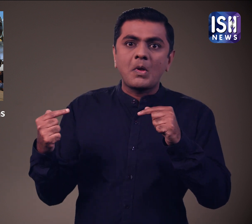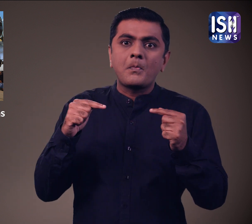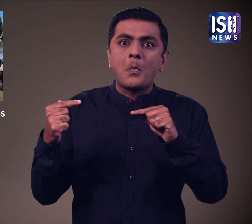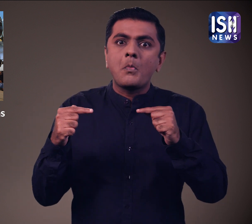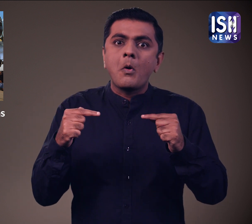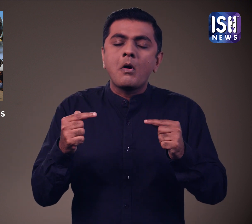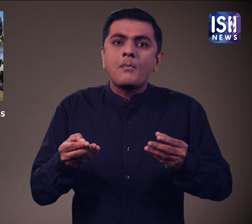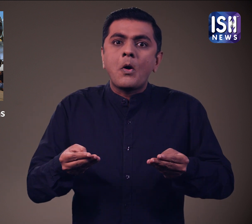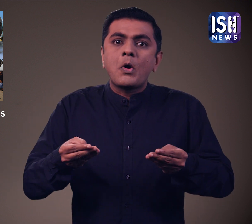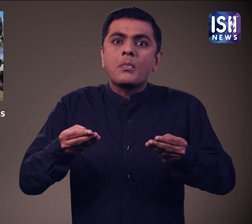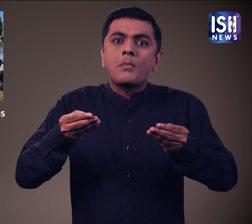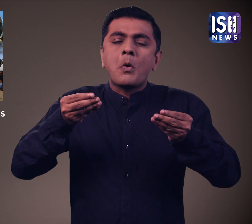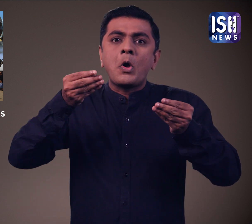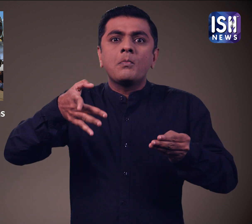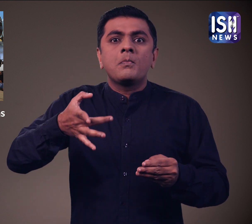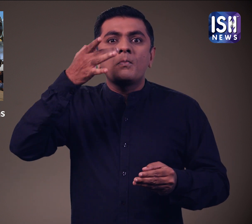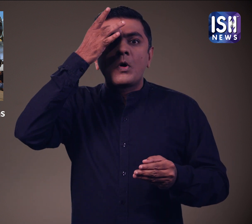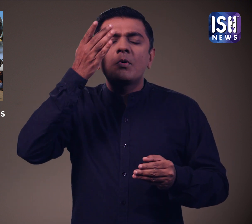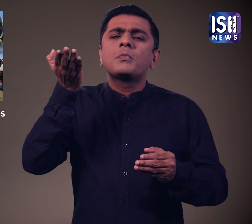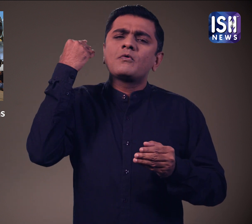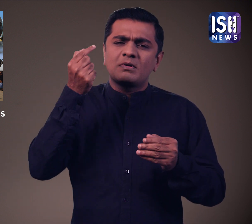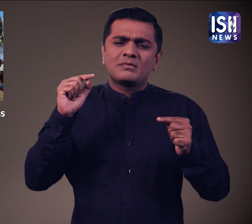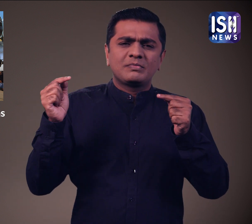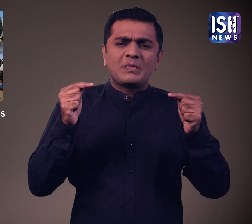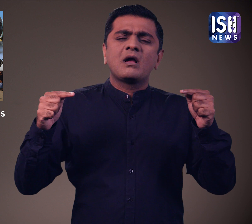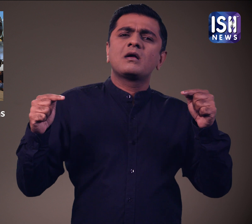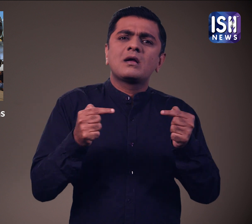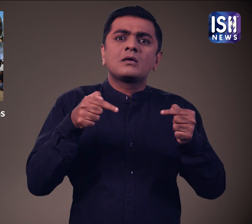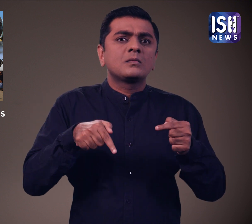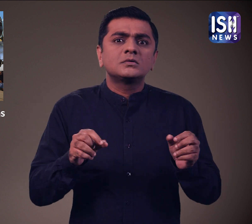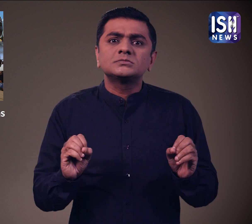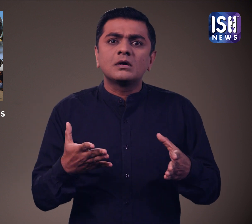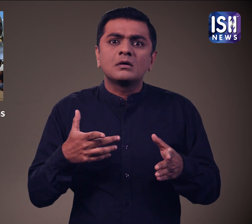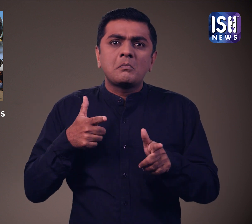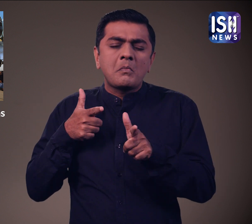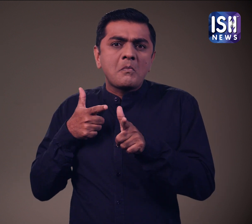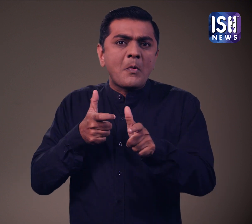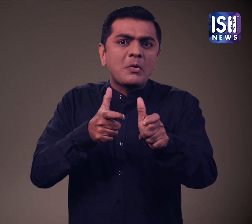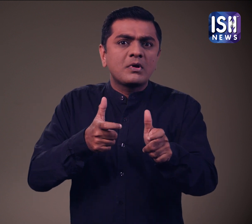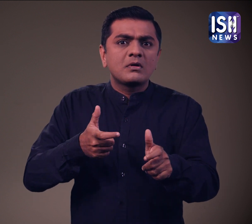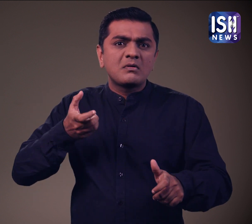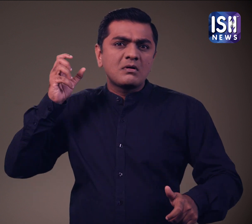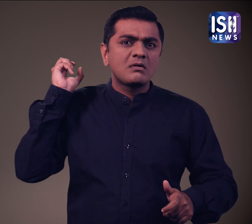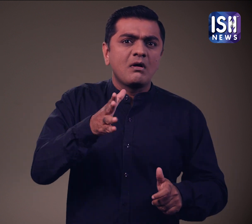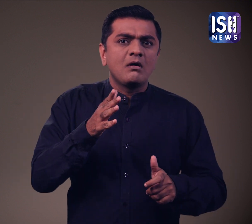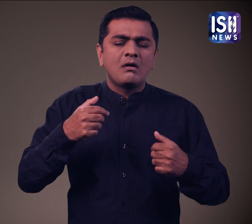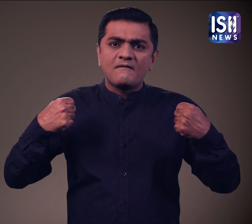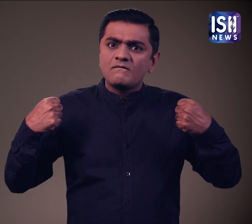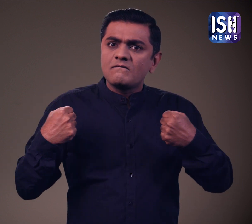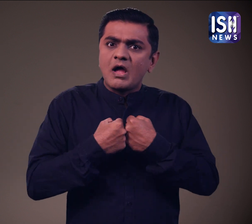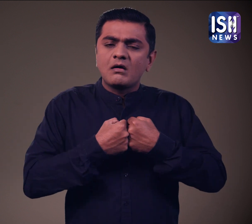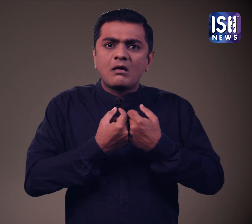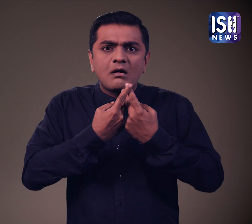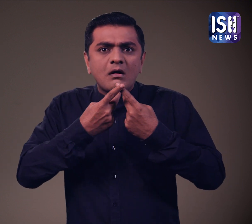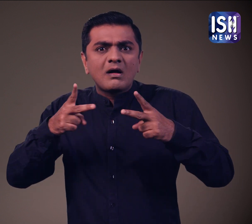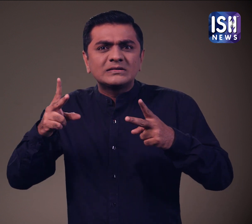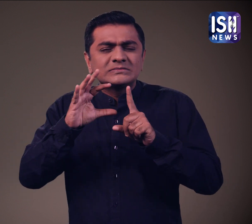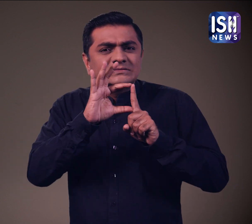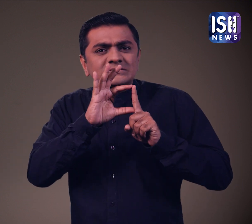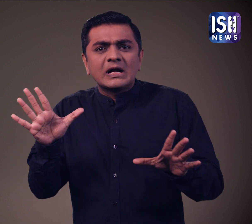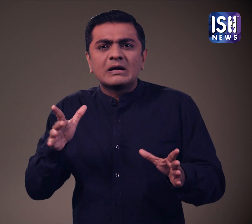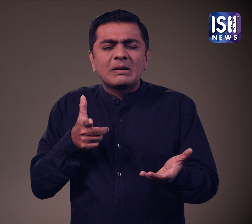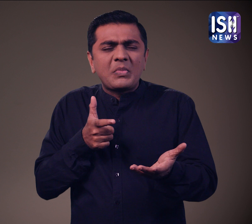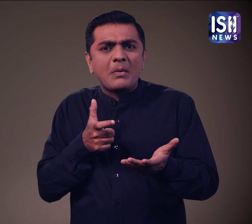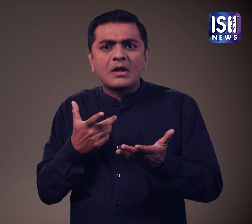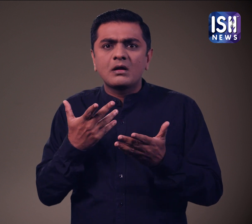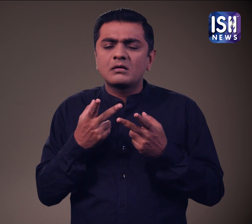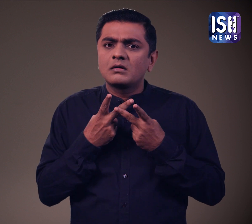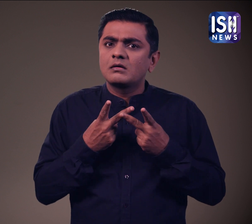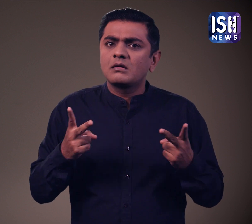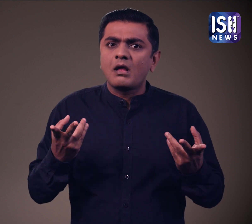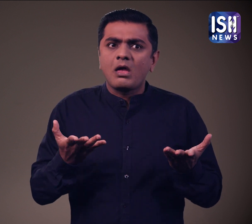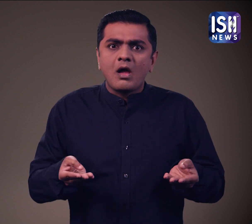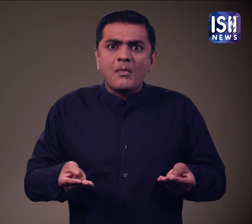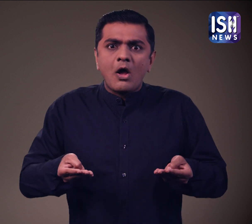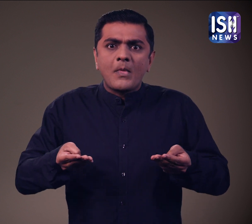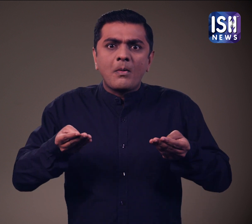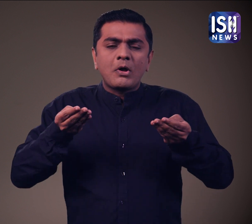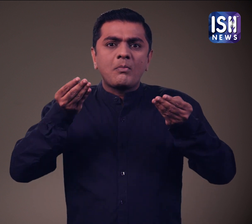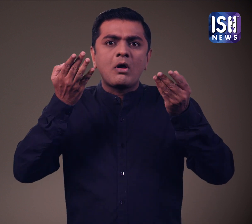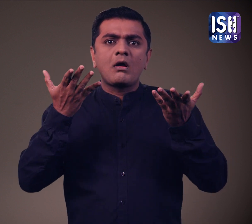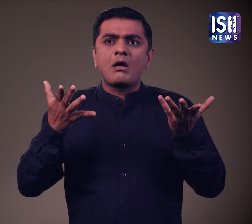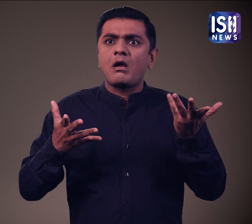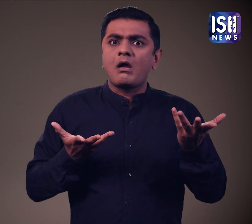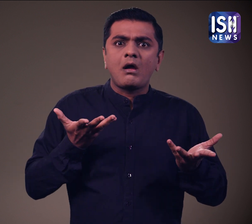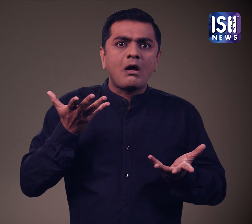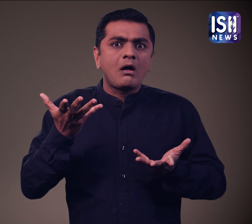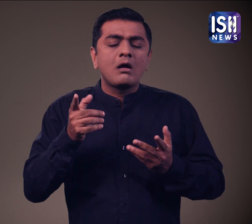The tension had been rising ever since and now there are continuous war like fights between both the groups.